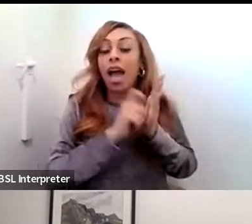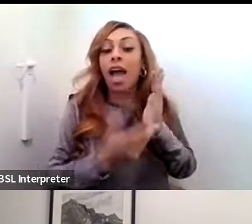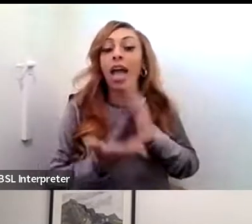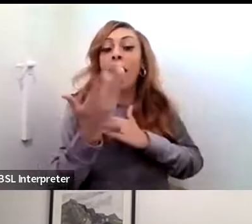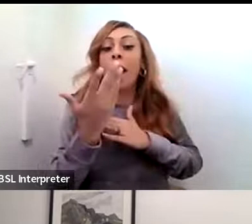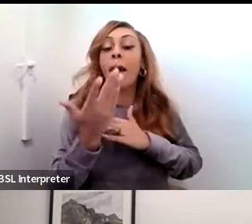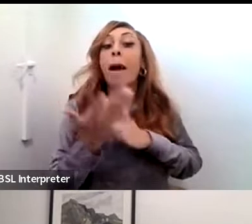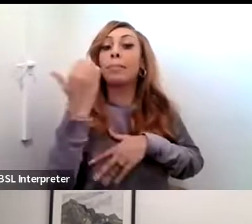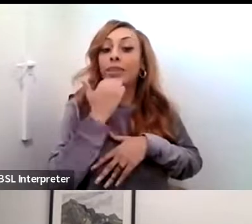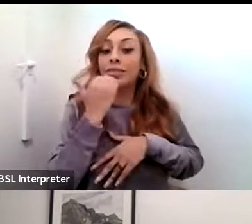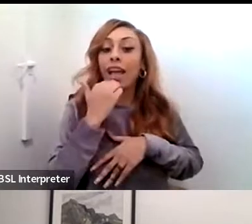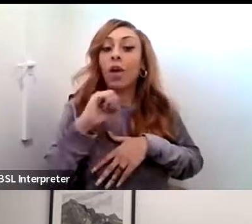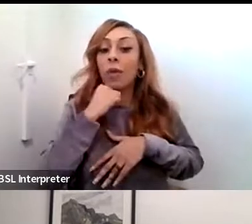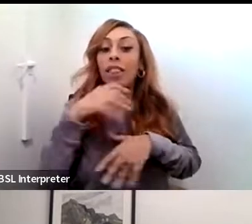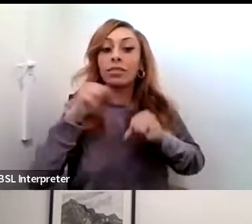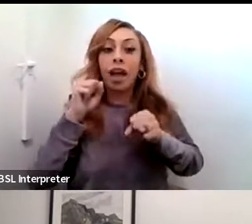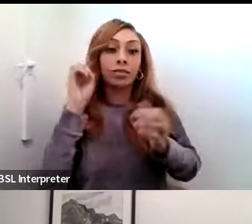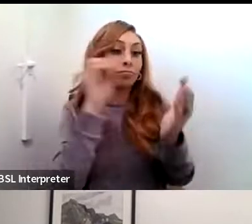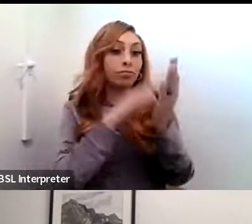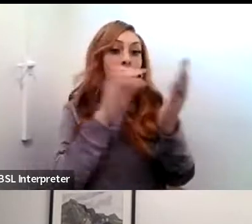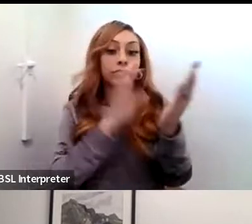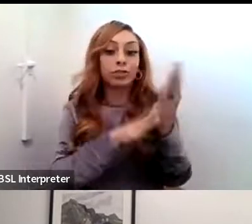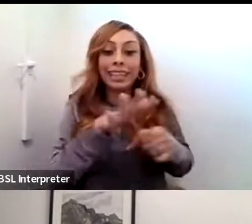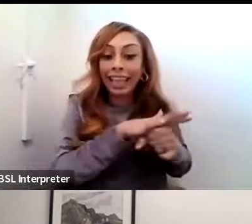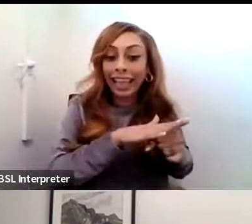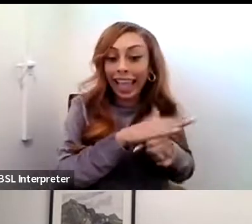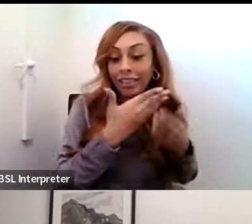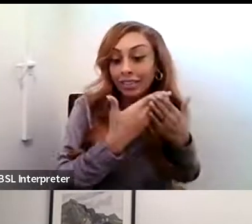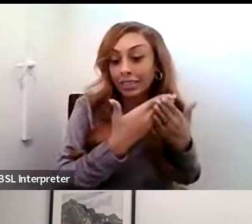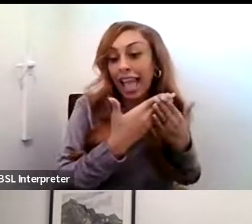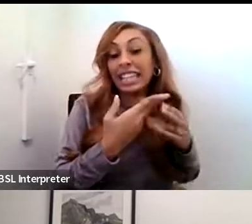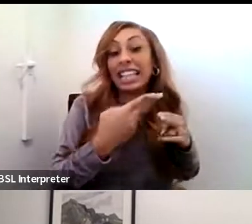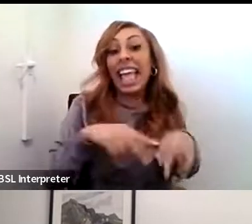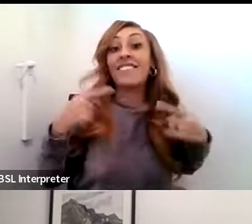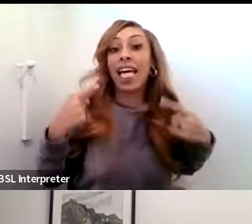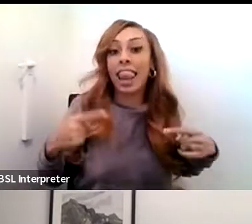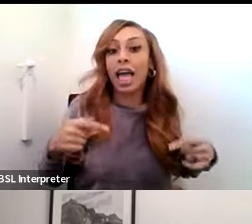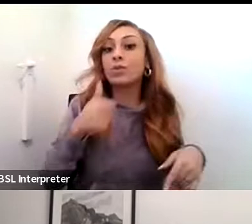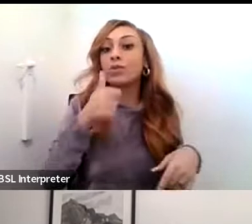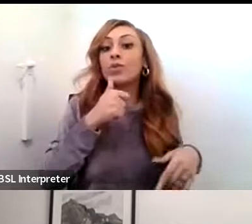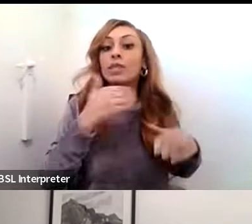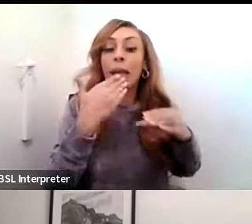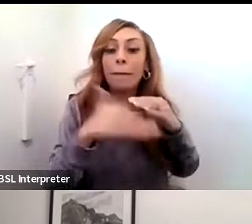and we'll start to populate it with case studies, and if it's allowed, we can use the attendance list